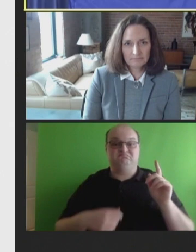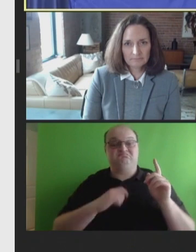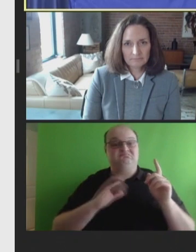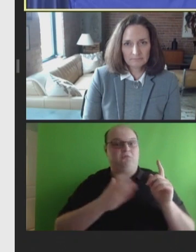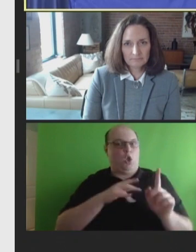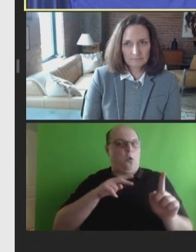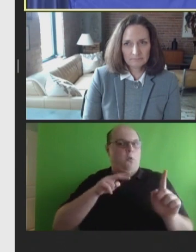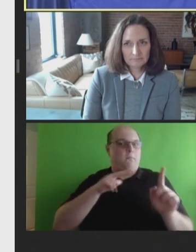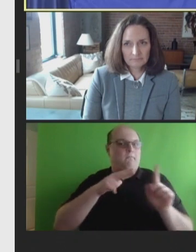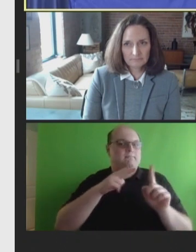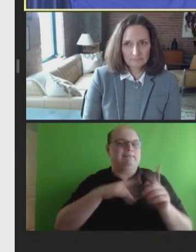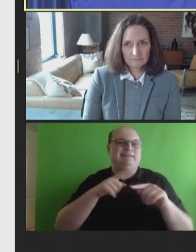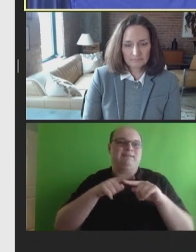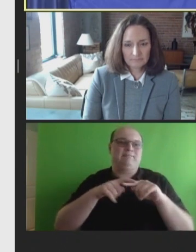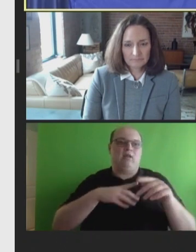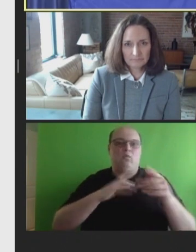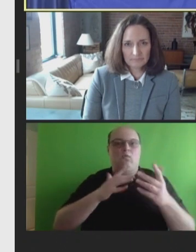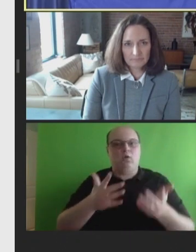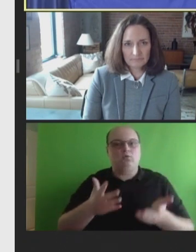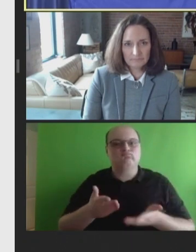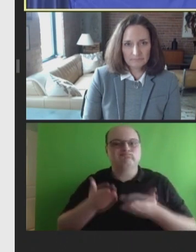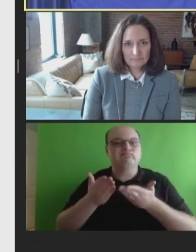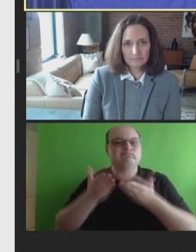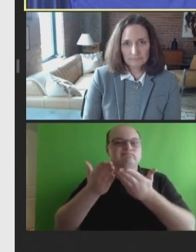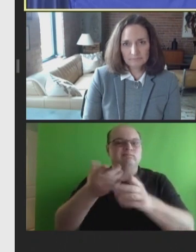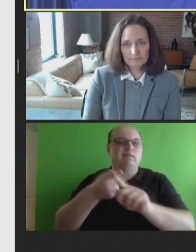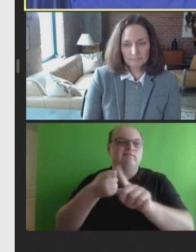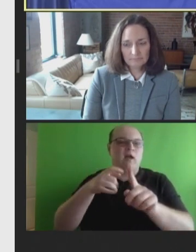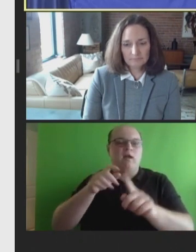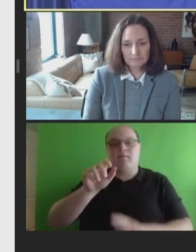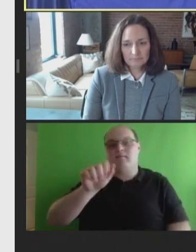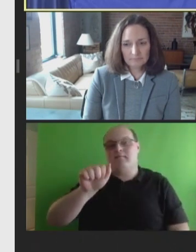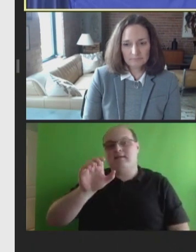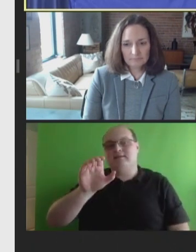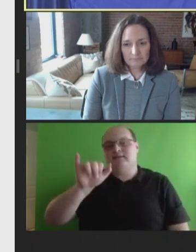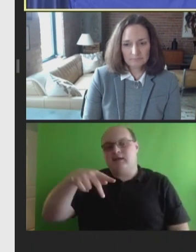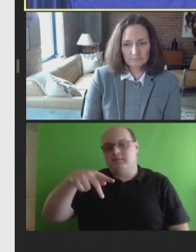you know, the recommendation that comes out from ACIP and whether or not that would be